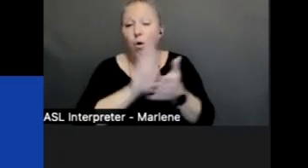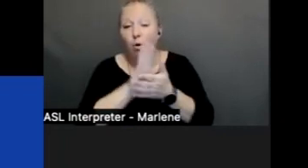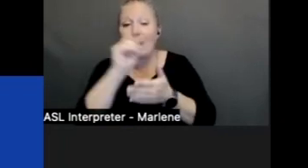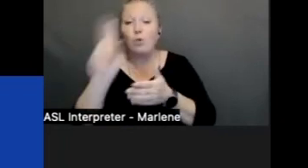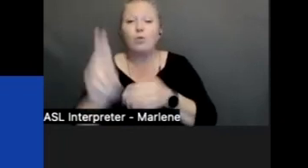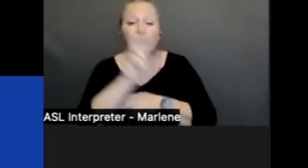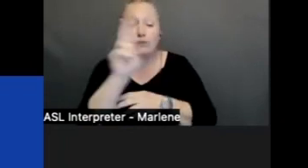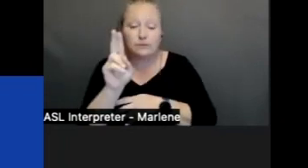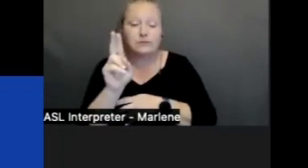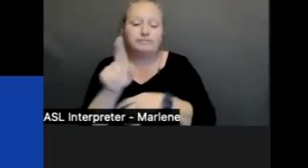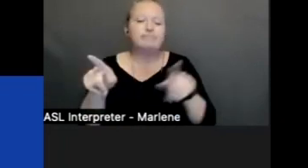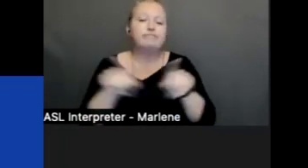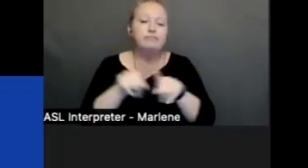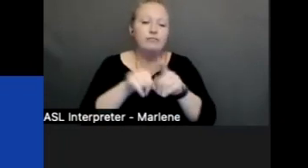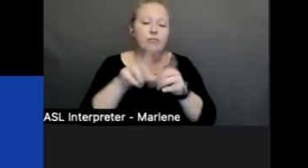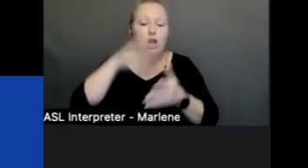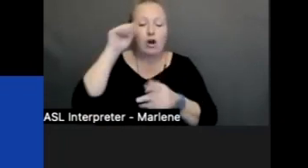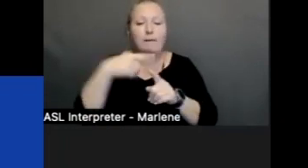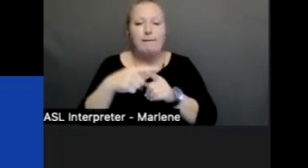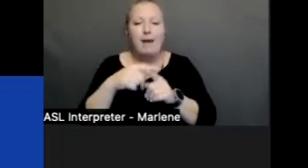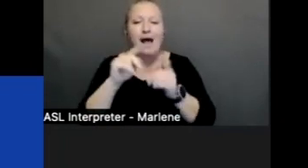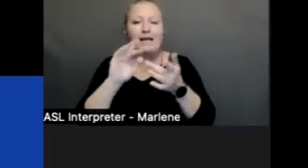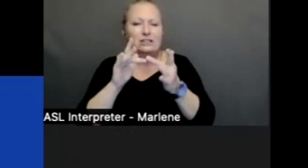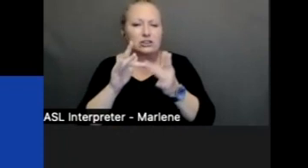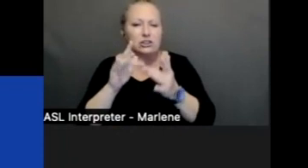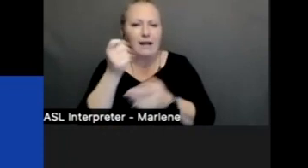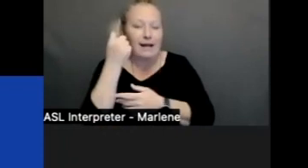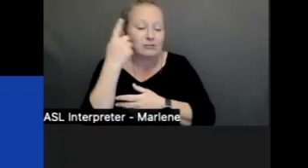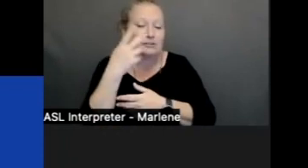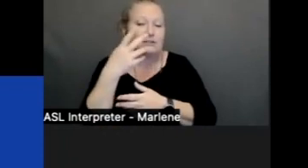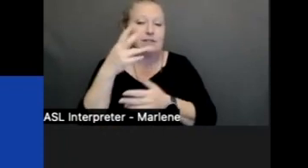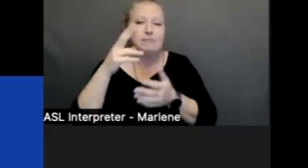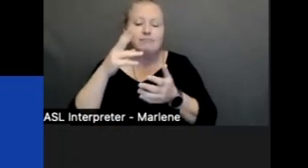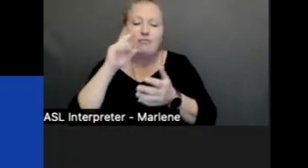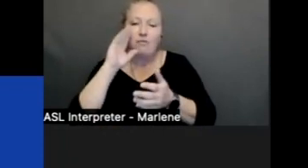We also learn about digital literacy and the need for digital skill set for our teachers and